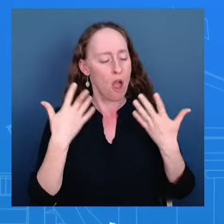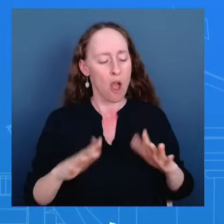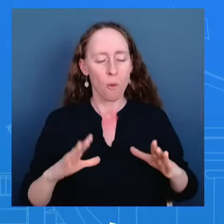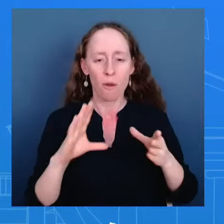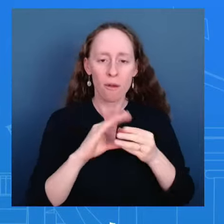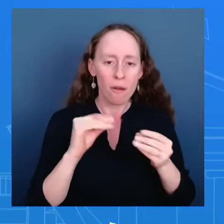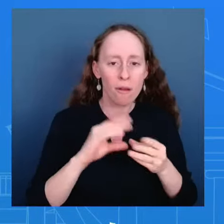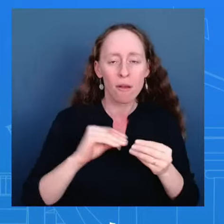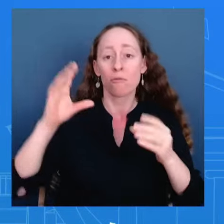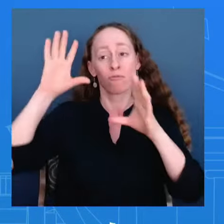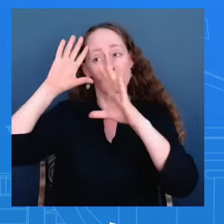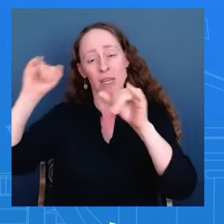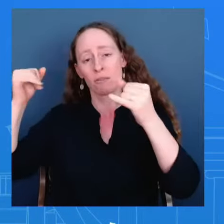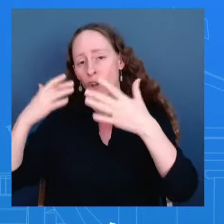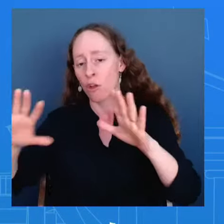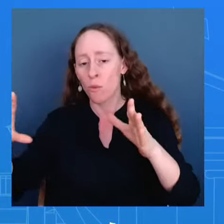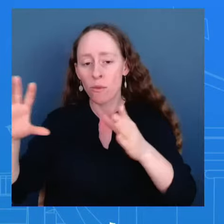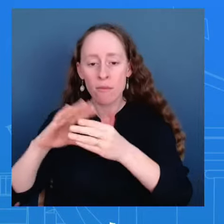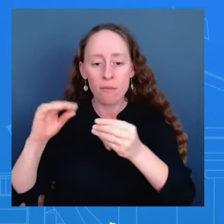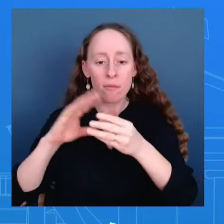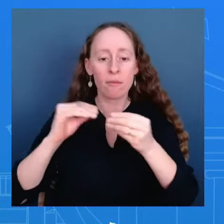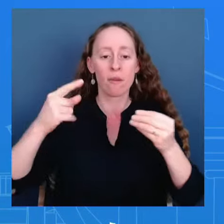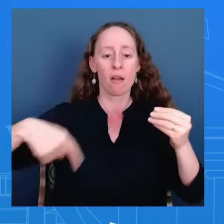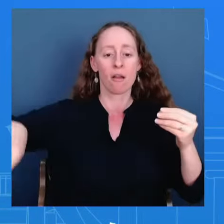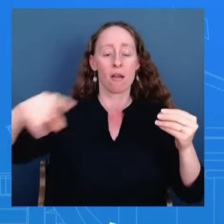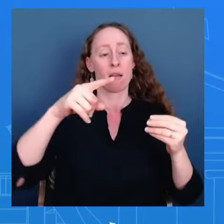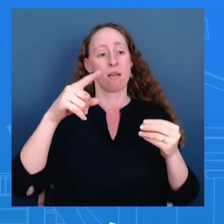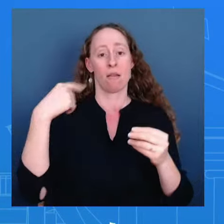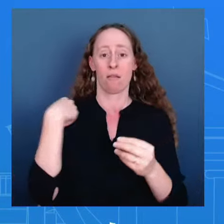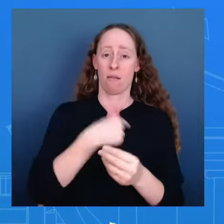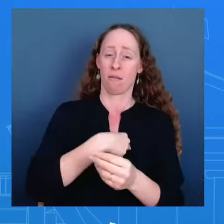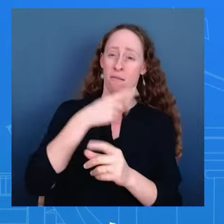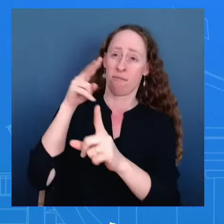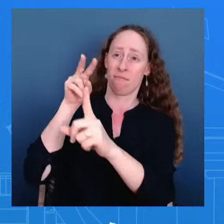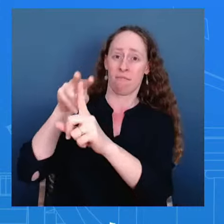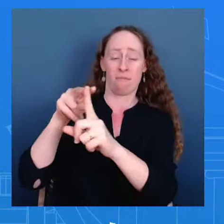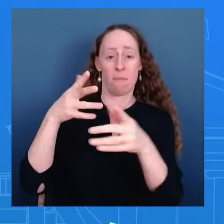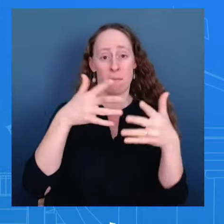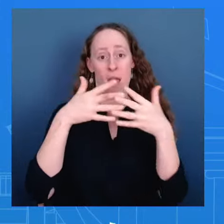it should be held and be treated sacred, in a sacred way.